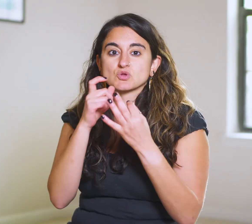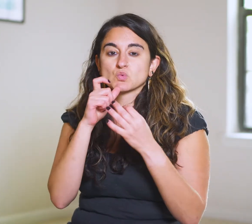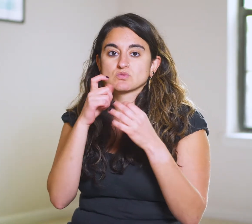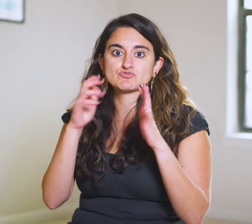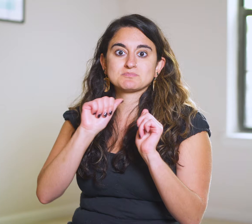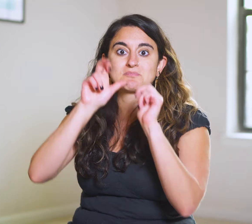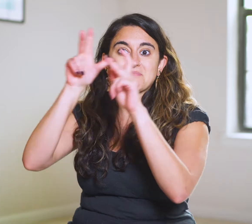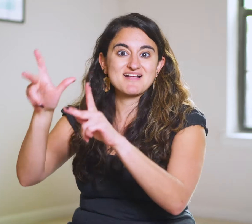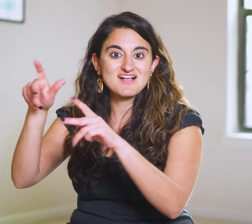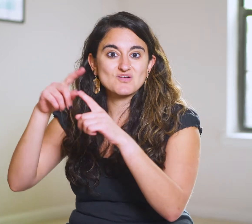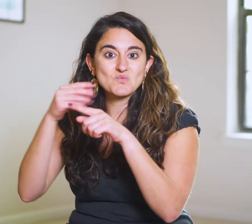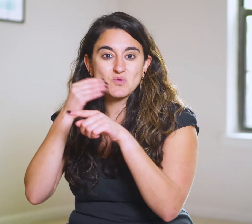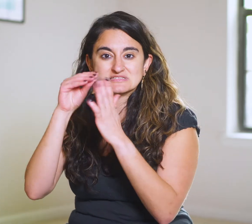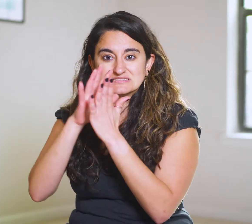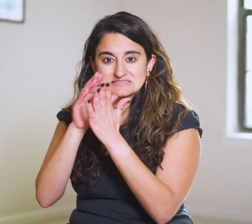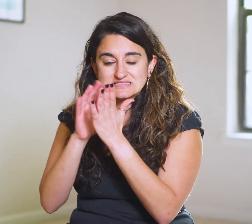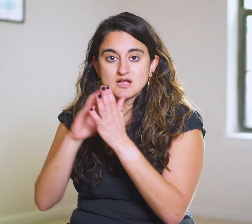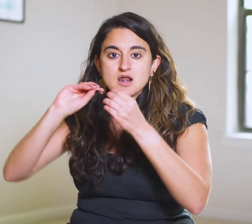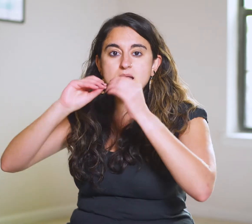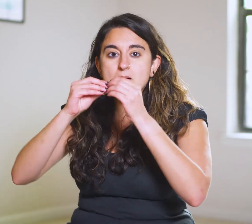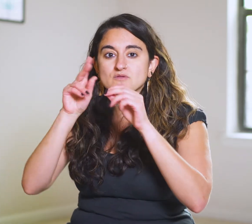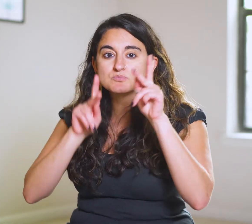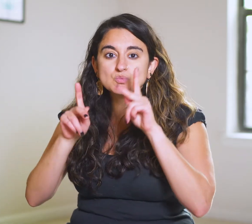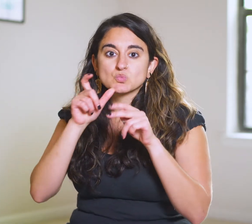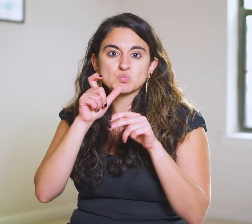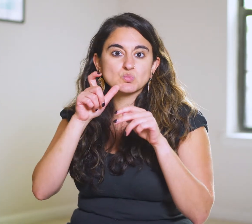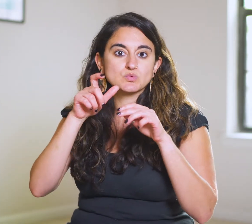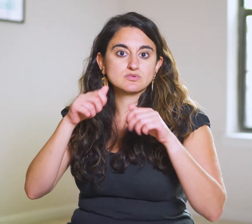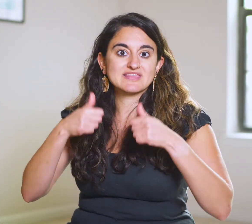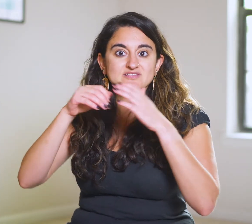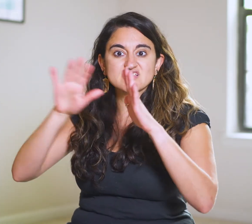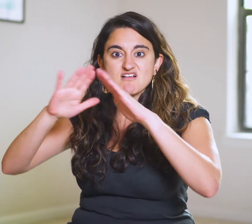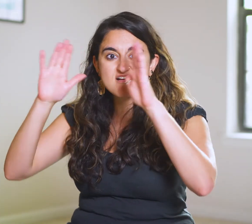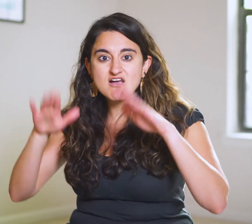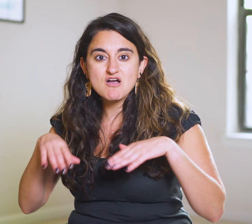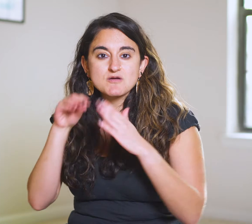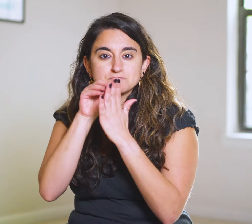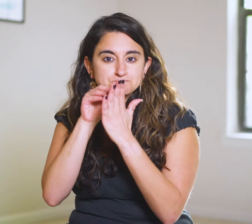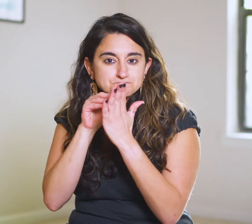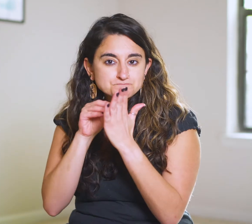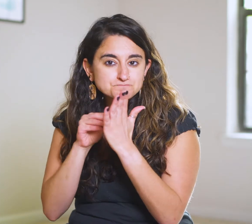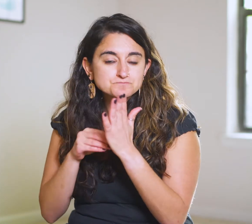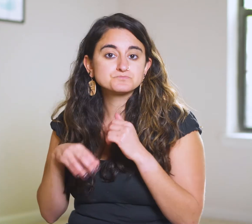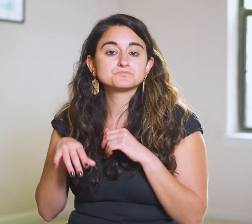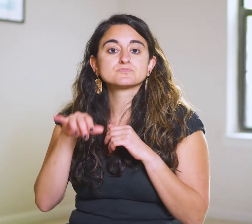who have returned from exile and the number of people in their households,